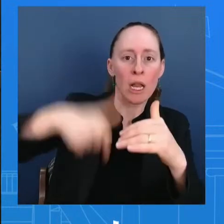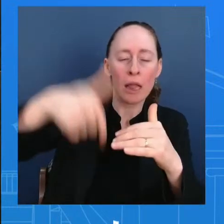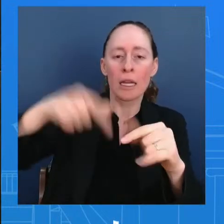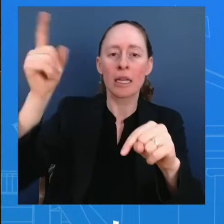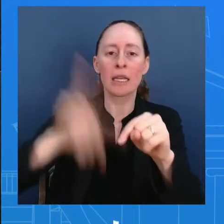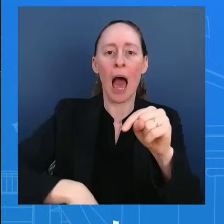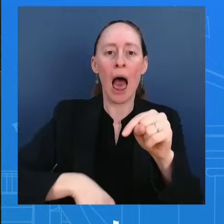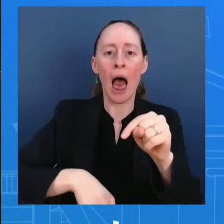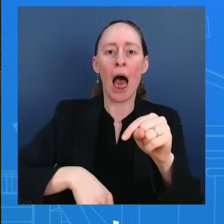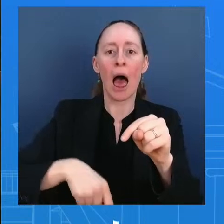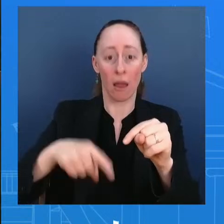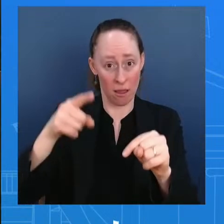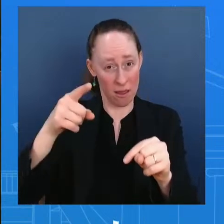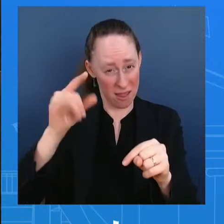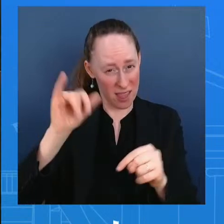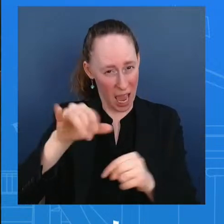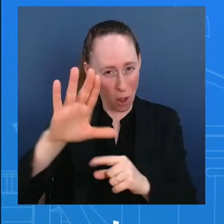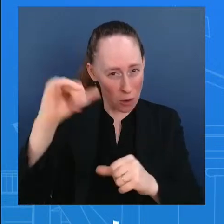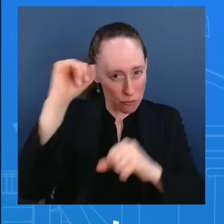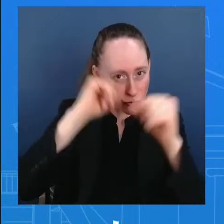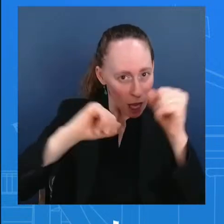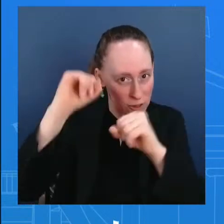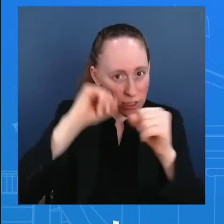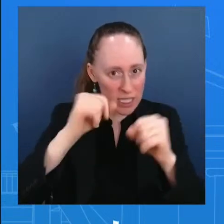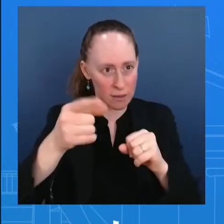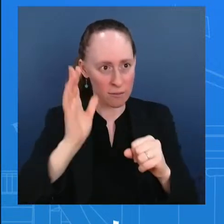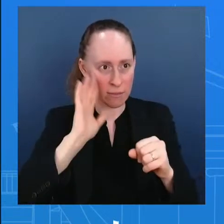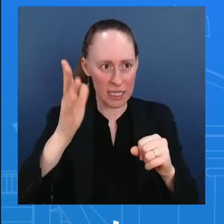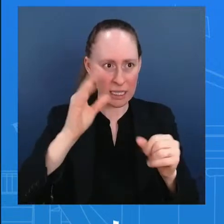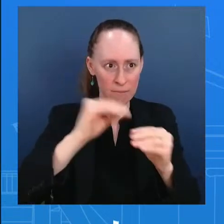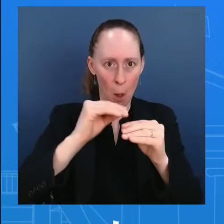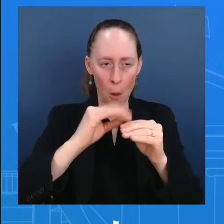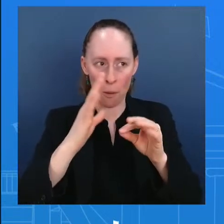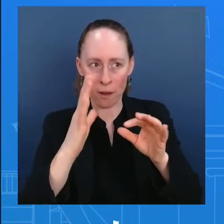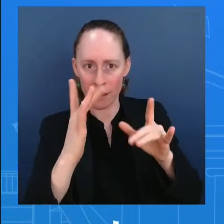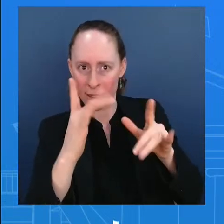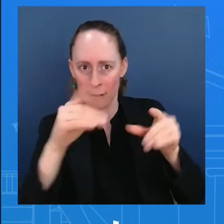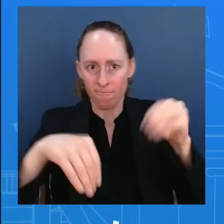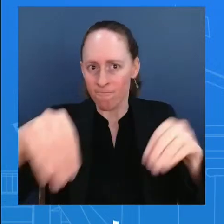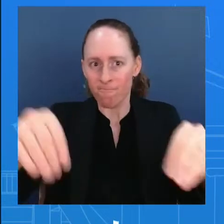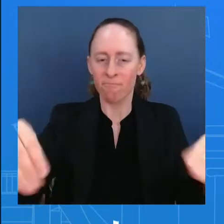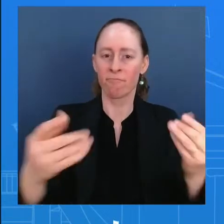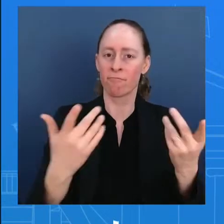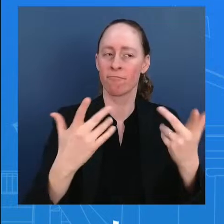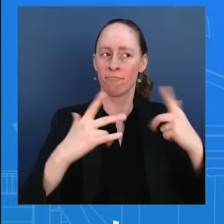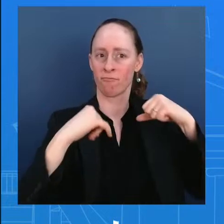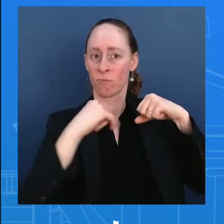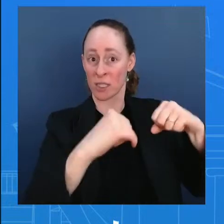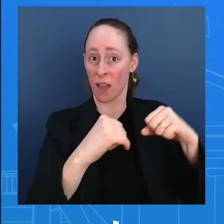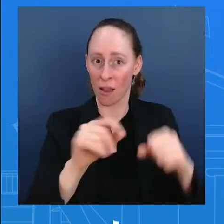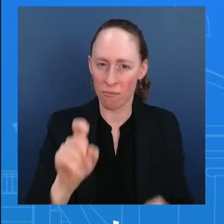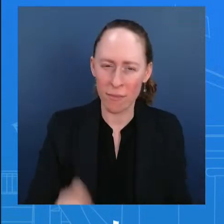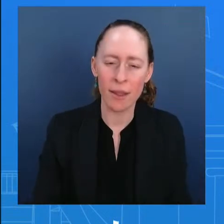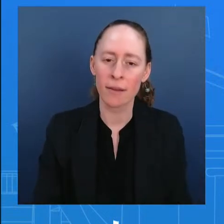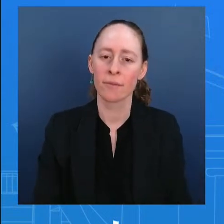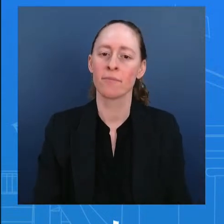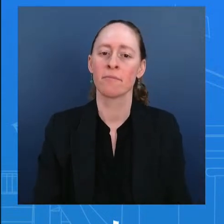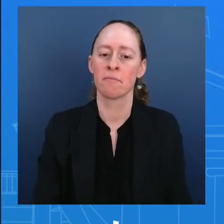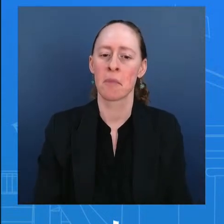President-elect Trump taking over? Ms. Jean-Pierre: So, I’m going to be clear. I don’t have any announcements to make on -- on any of the things that you just laid out -- policy announcements to make.